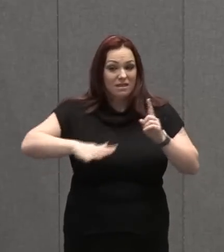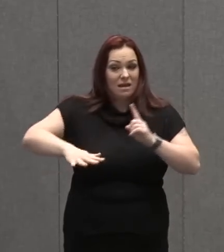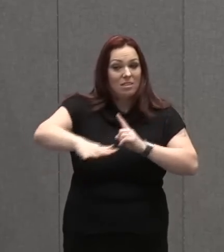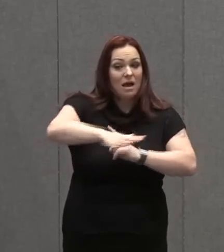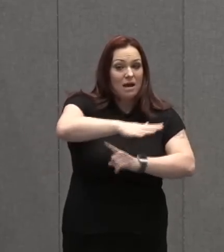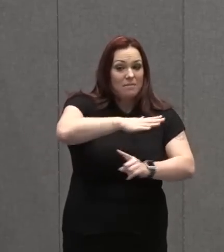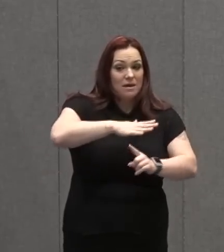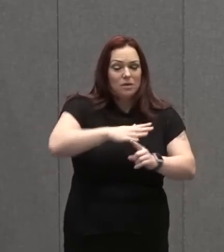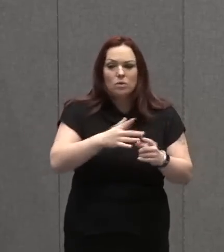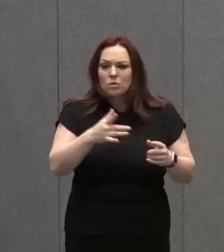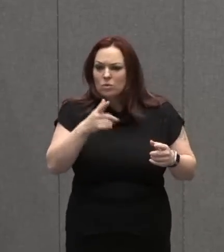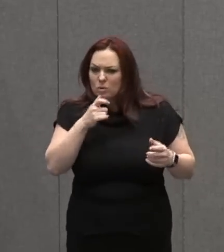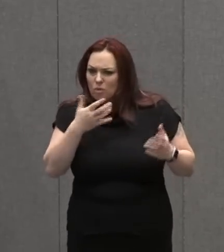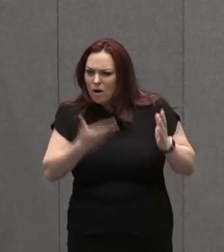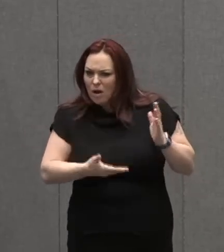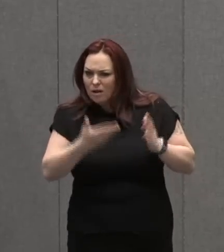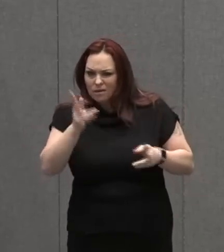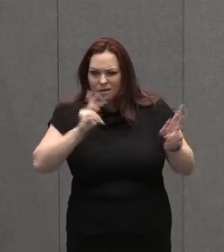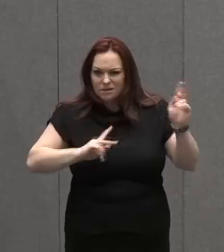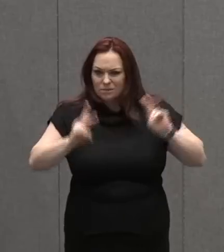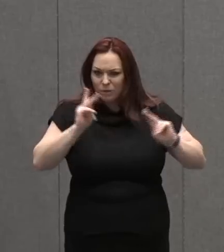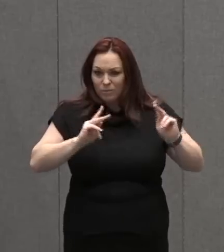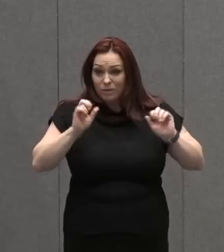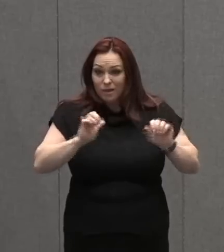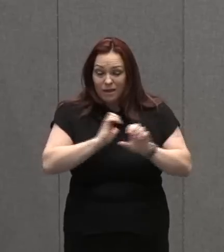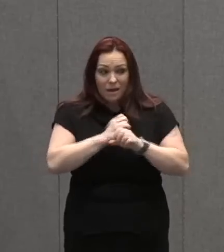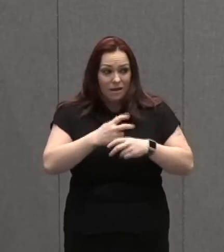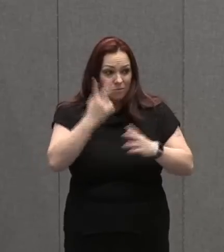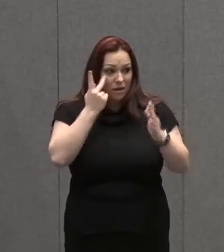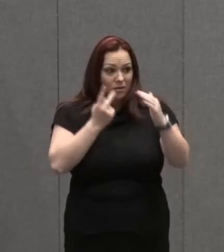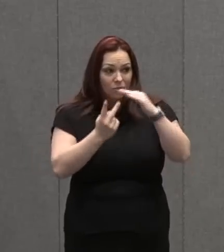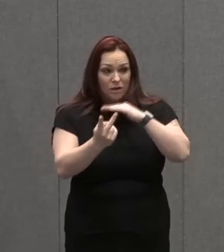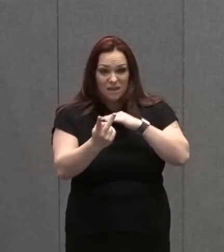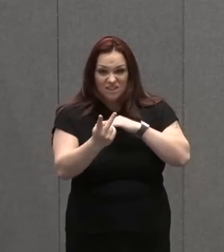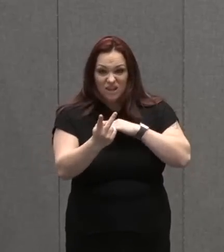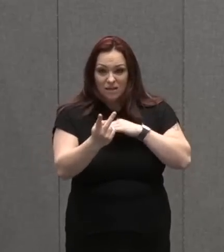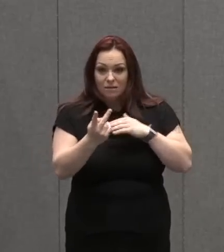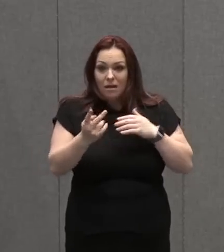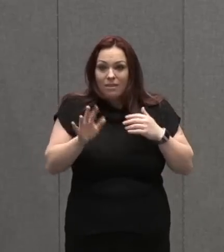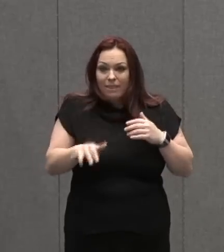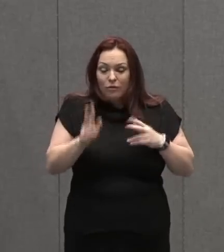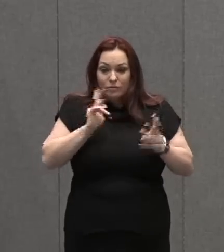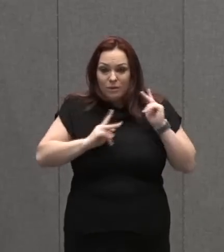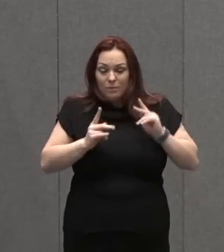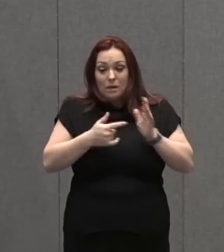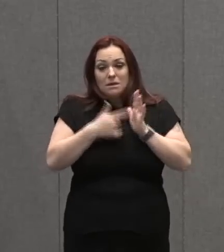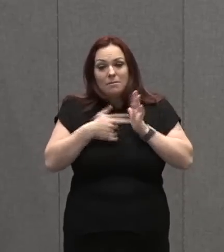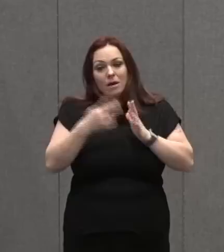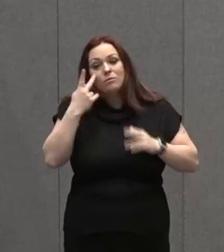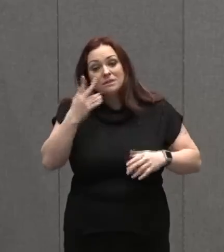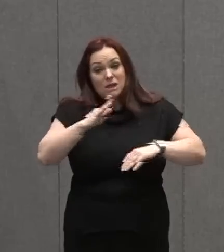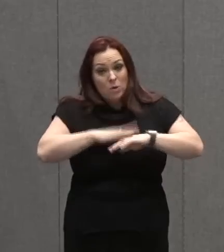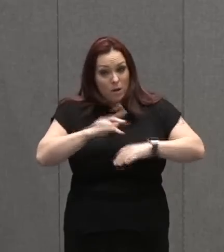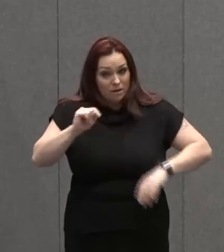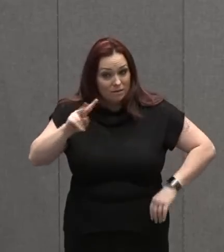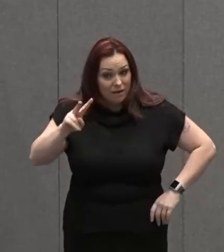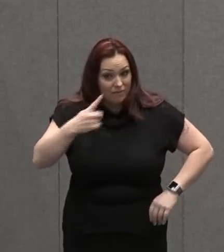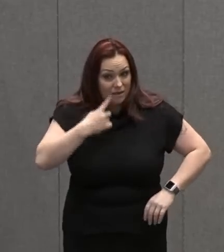So, who are these people that can make predictions, these people that sometimes we see on TV telling us what the weather is.